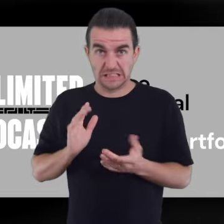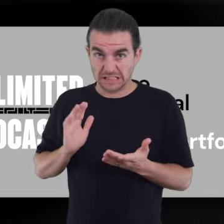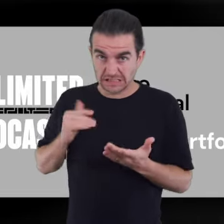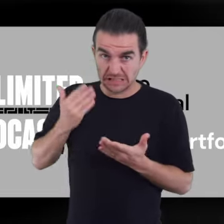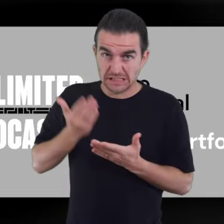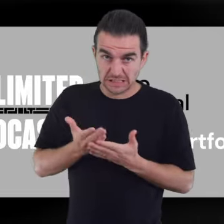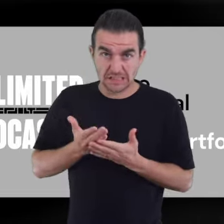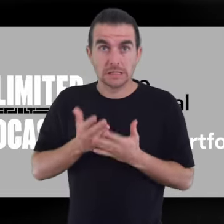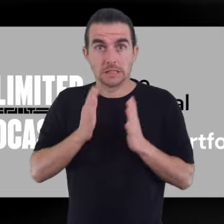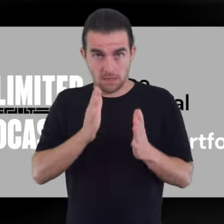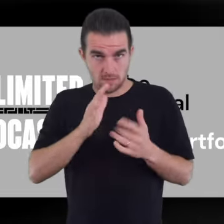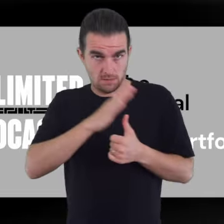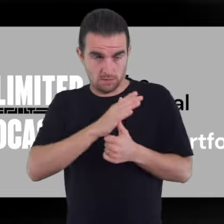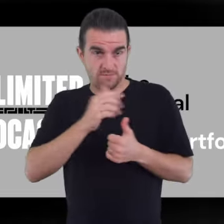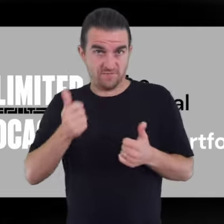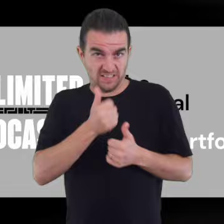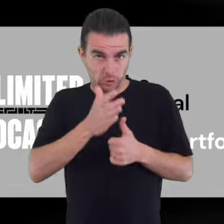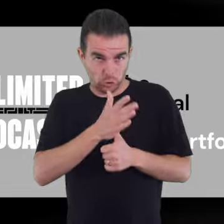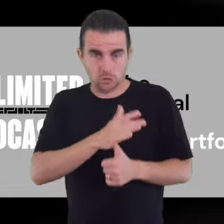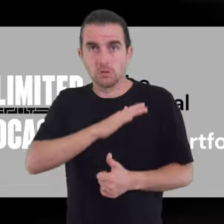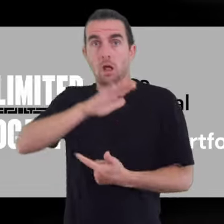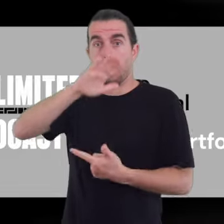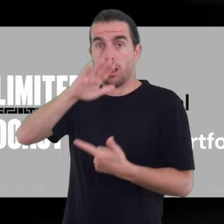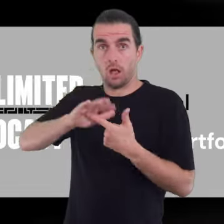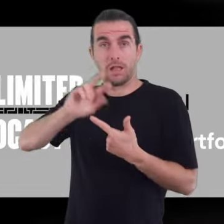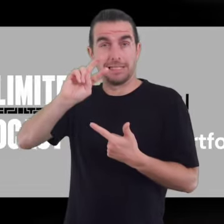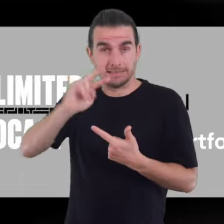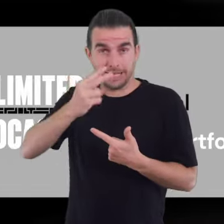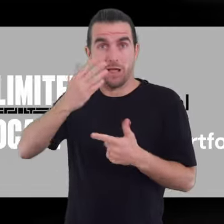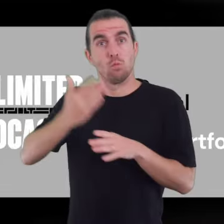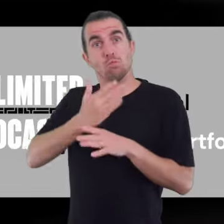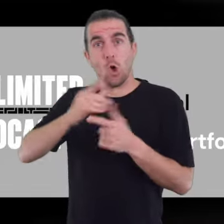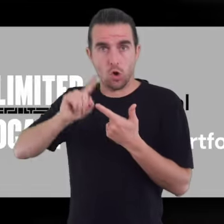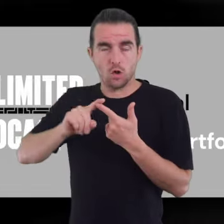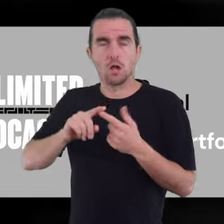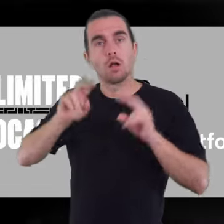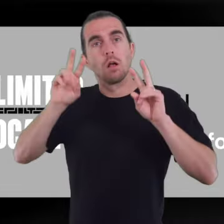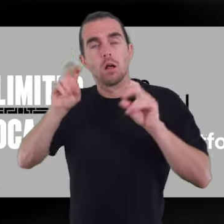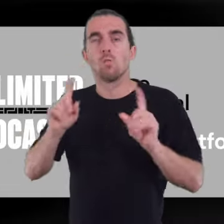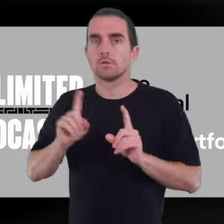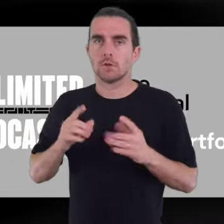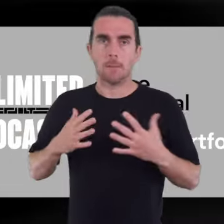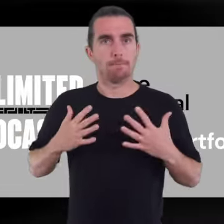that have kind of got us to this stage. And then, I have the second piece of work,